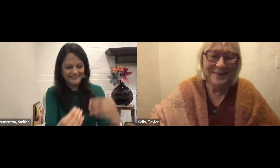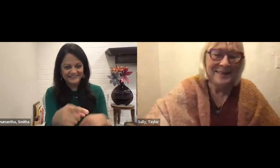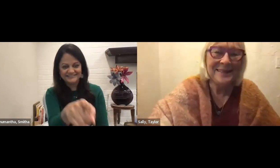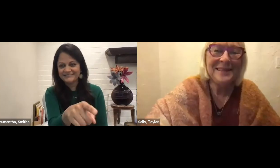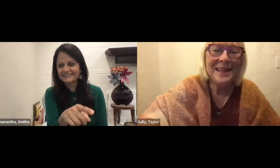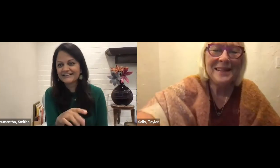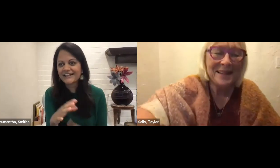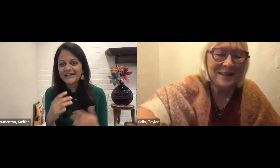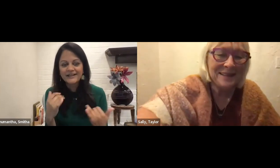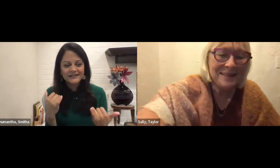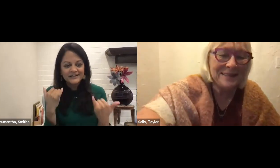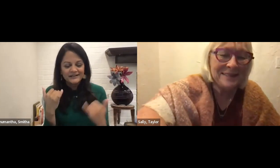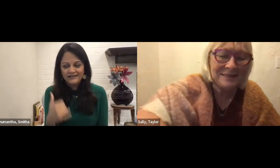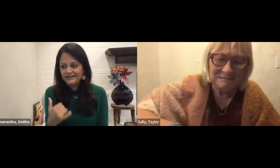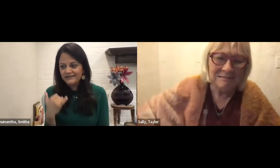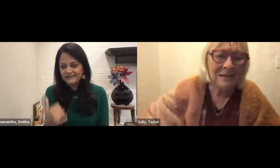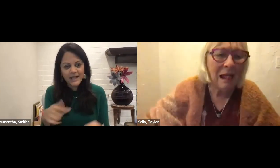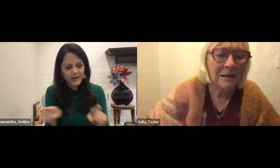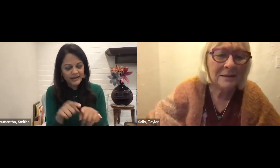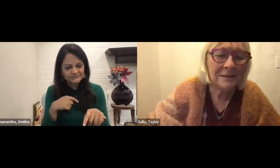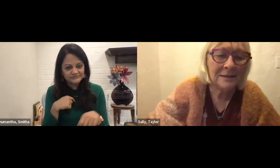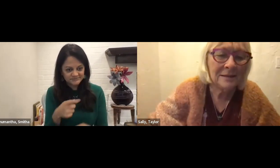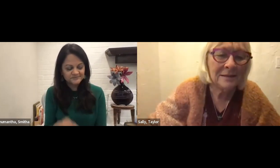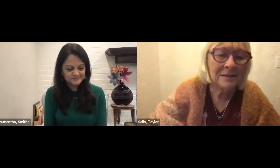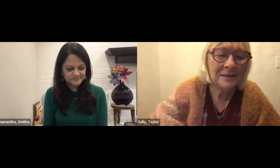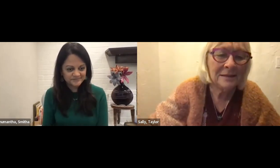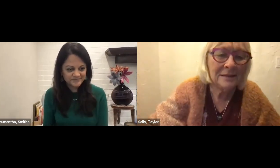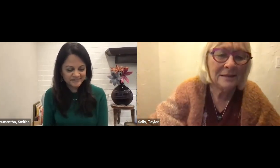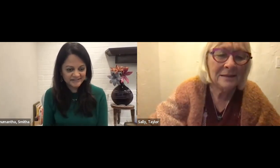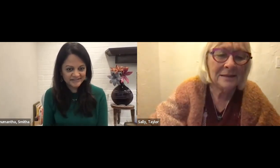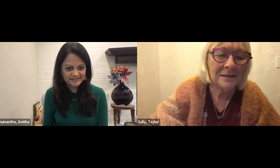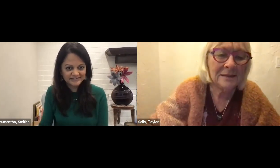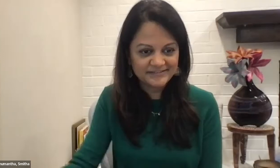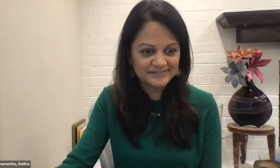Thank you. Yeah, Sally. You can turn your screen off.